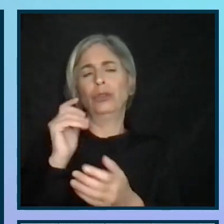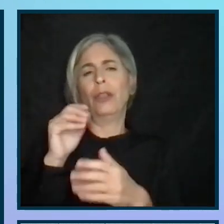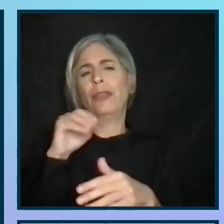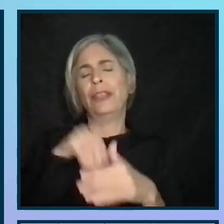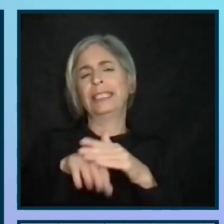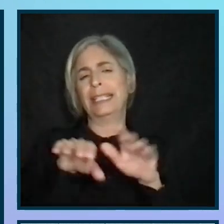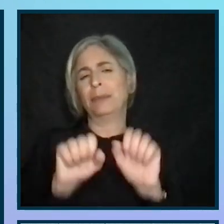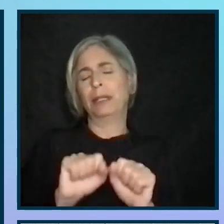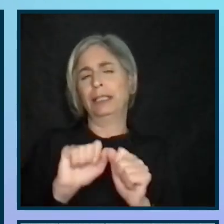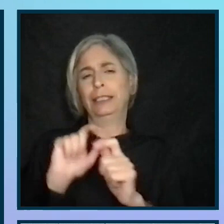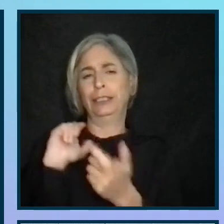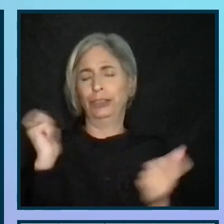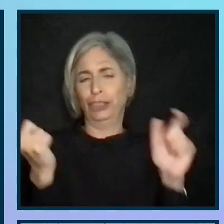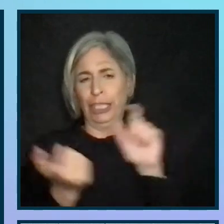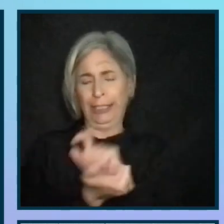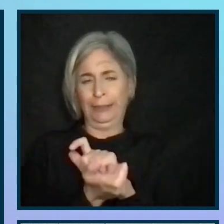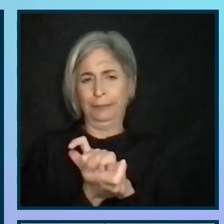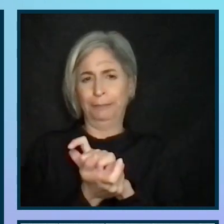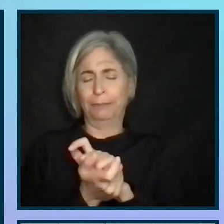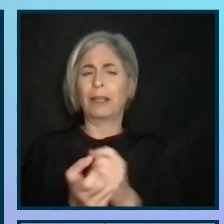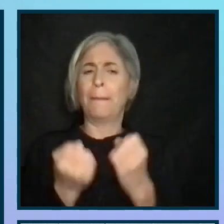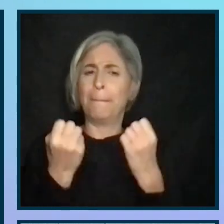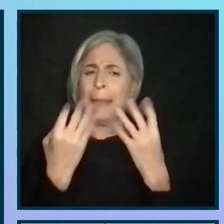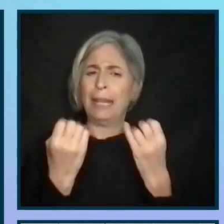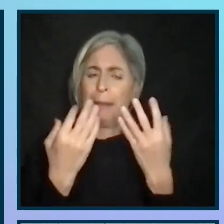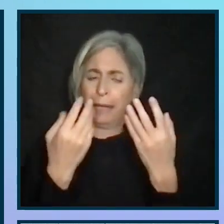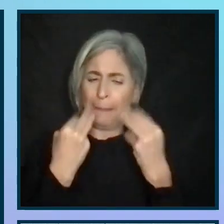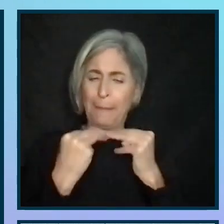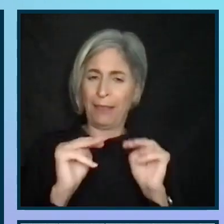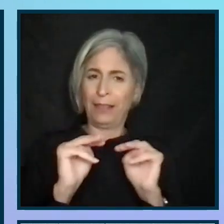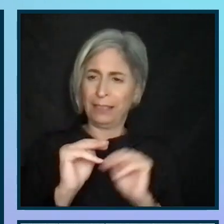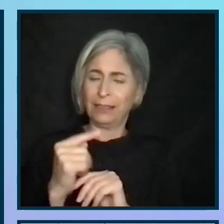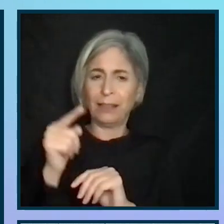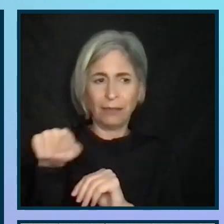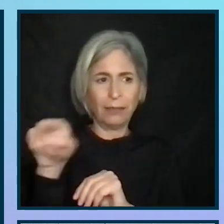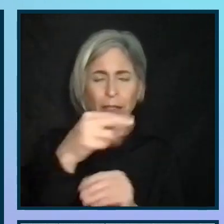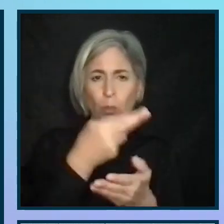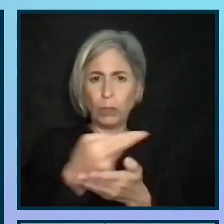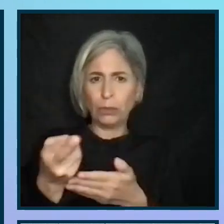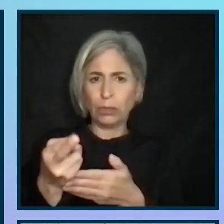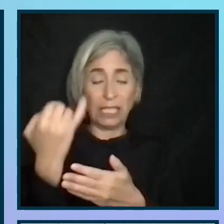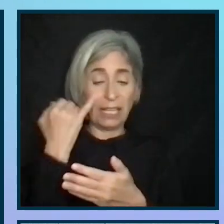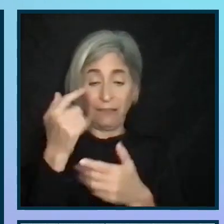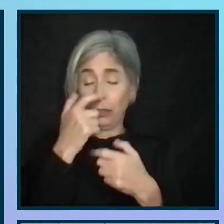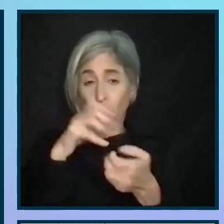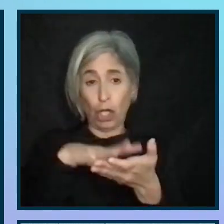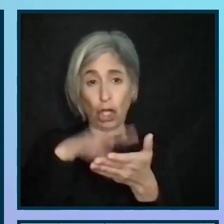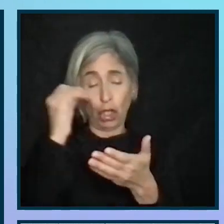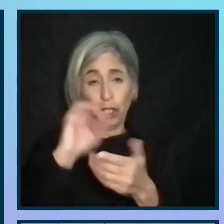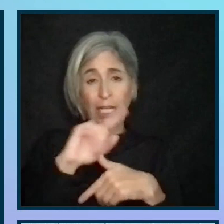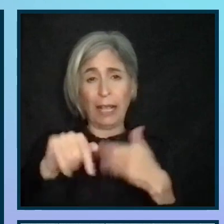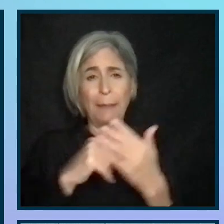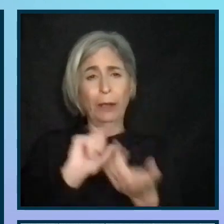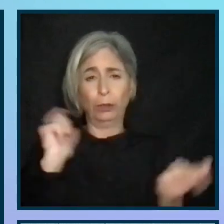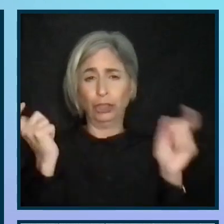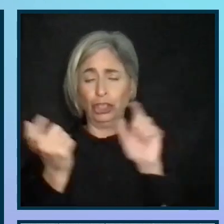And there's many change management methods out there. And if you're interested in learning about some common change management strategies,